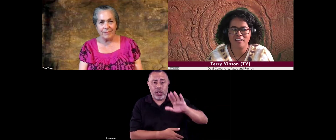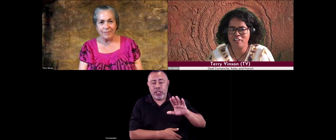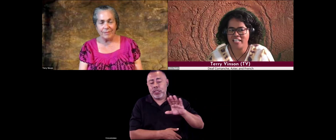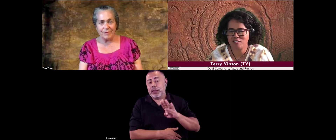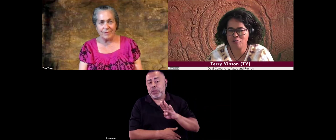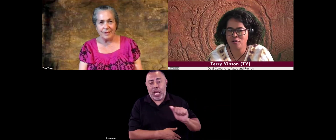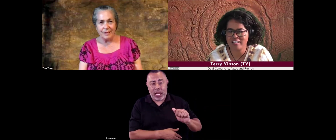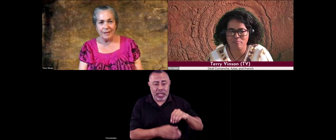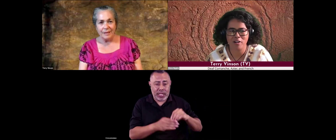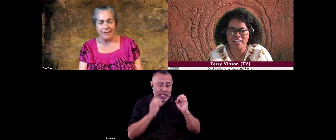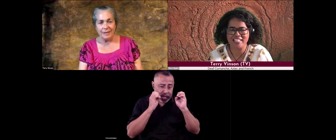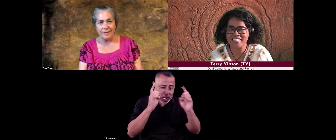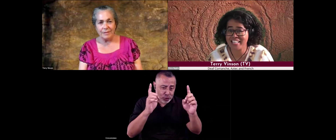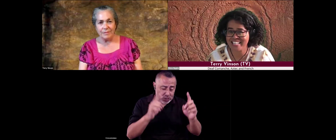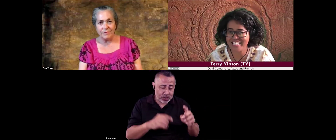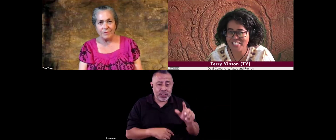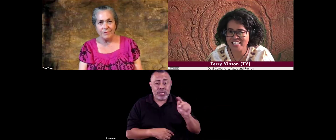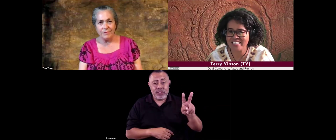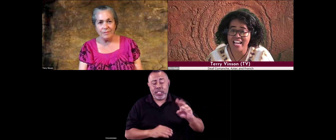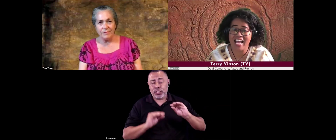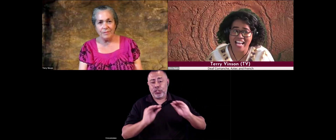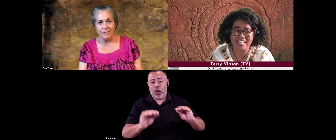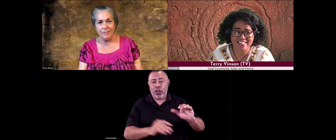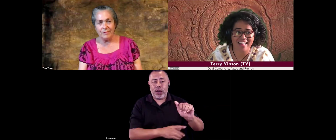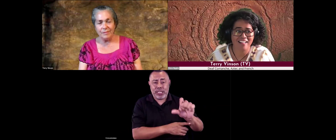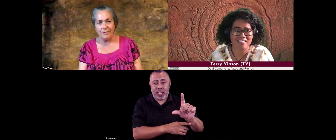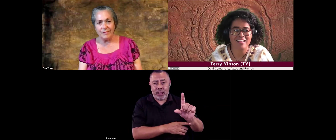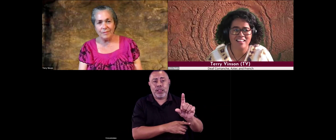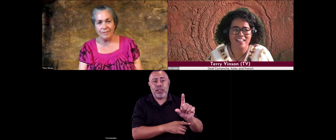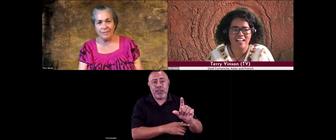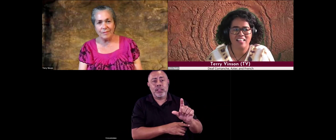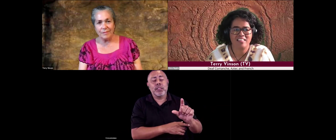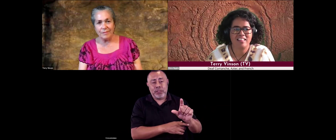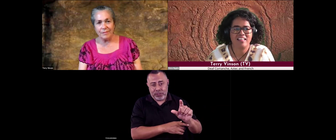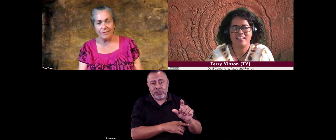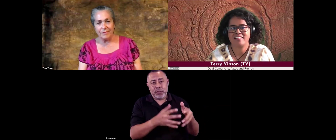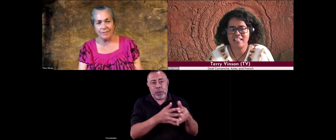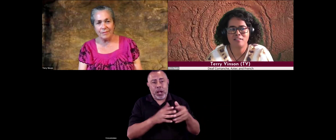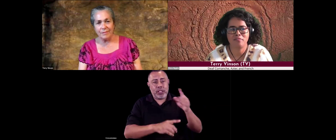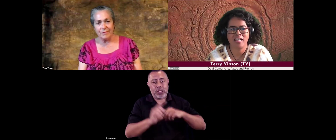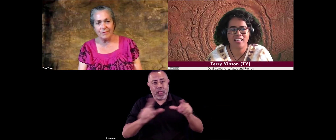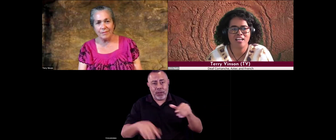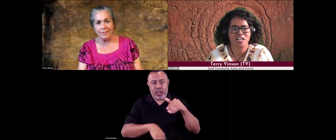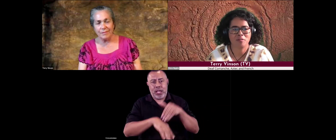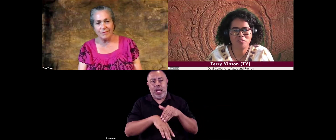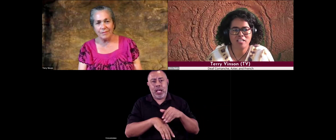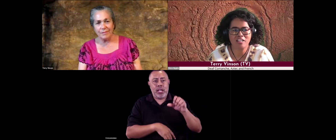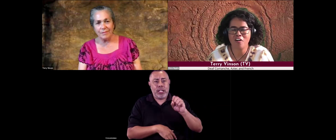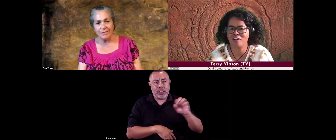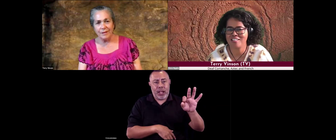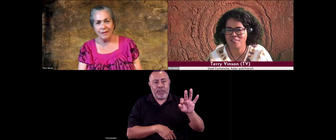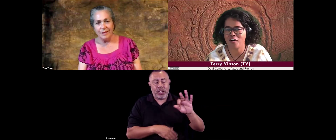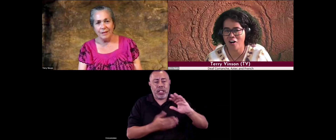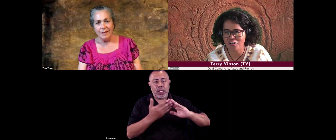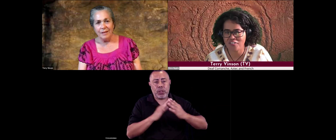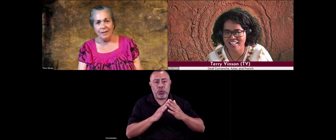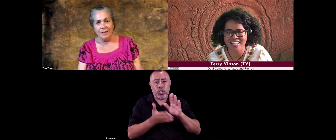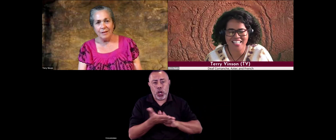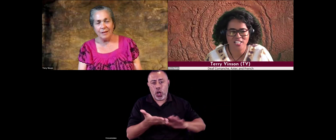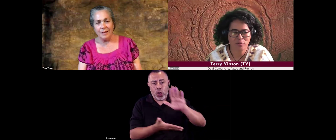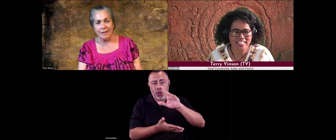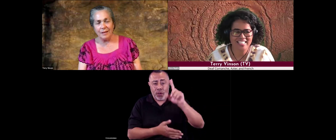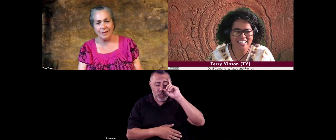Terry has taught American Sign Language, ASL. At the Santa Fe Community College for over.